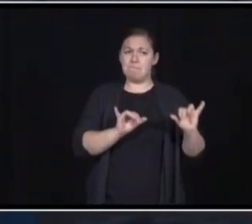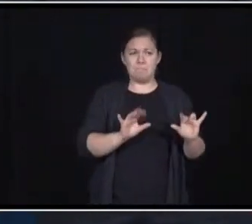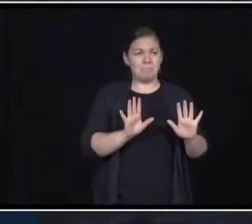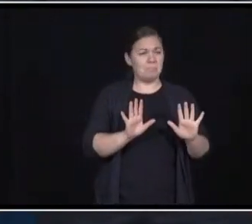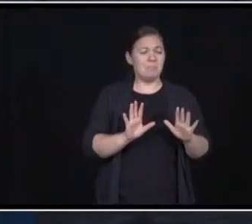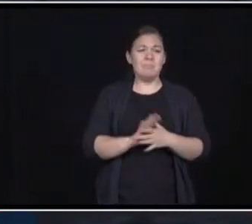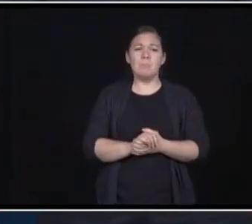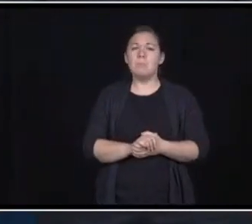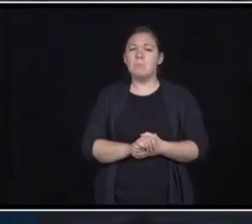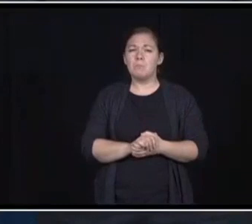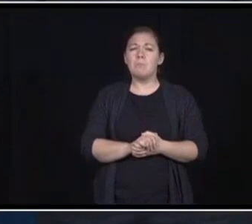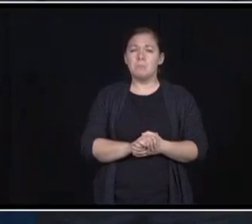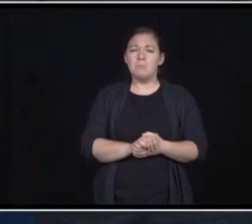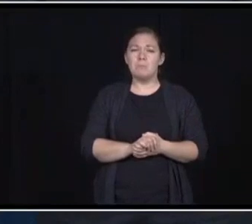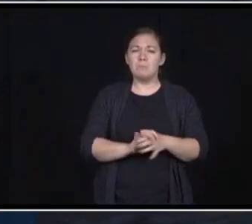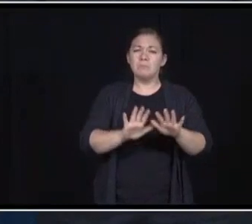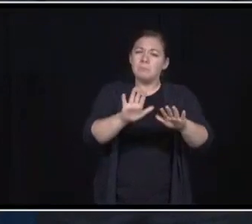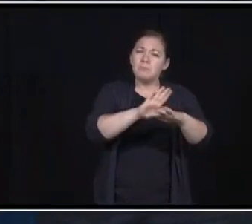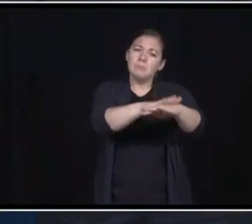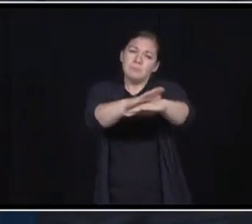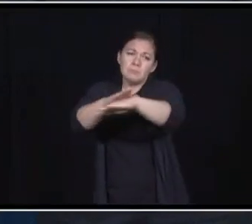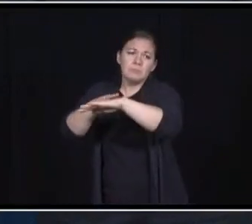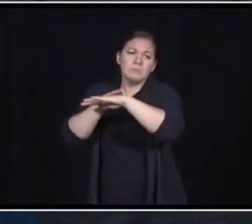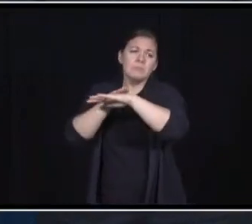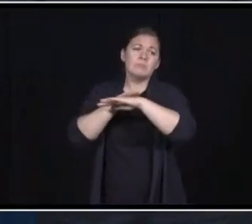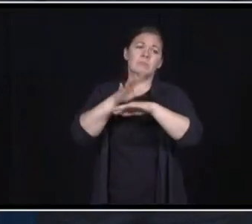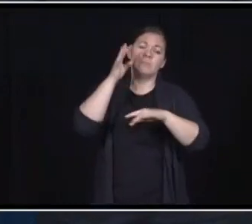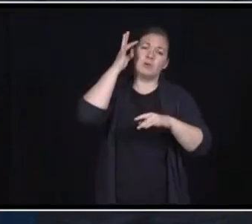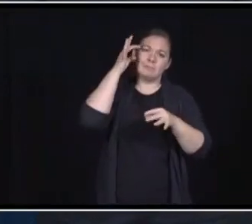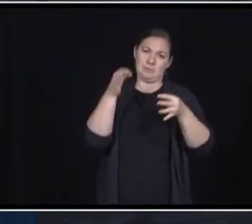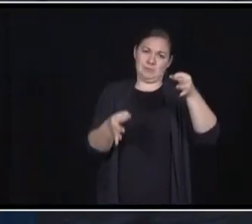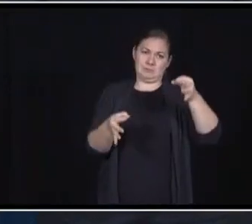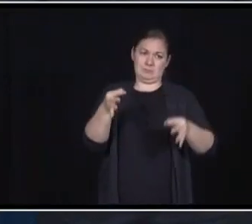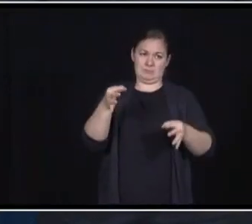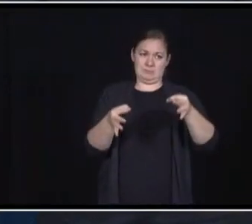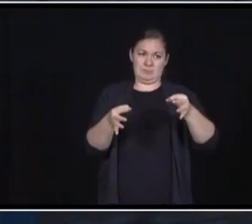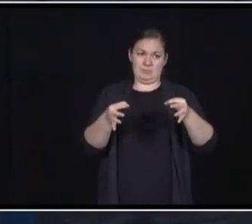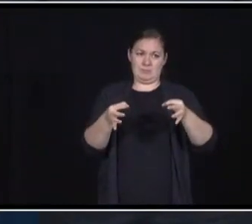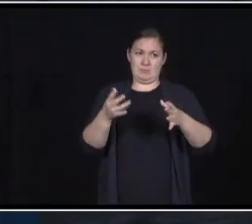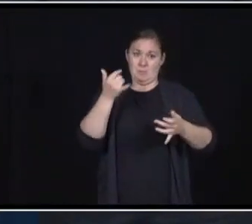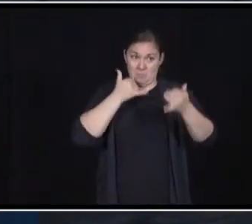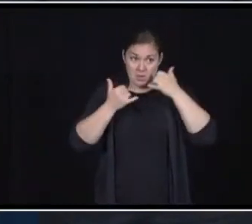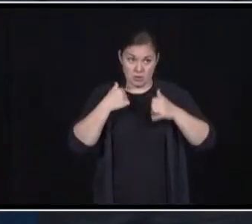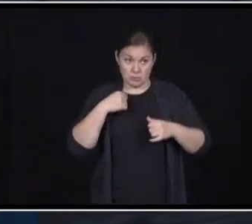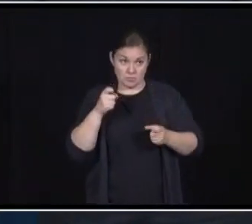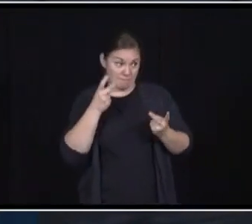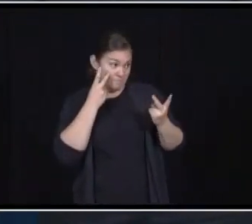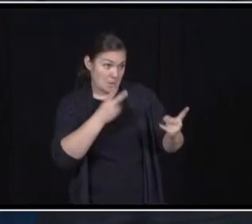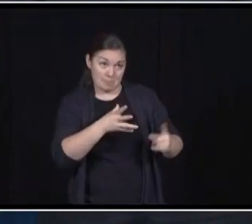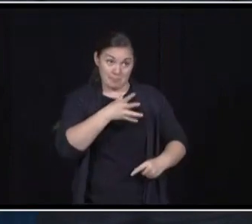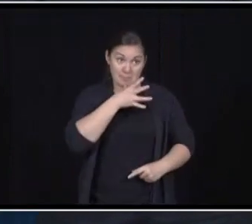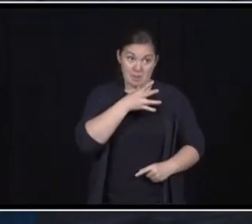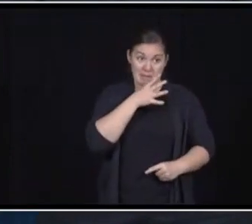I just got off the phone with Mayor Torrey. We are collaborating. We want the same message out there.